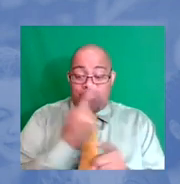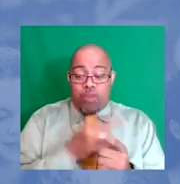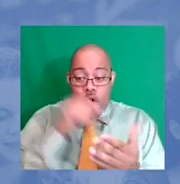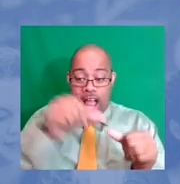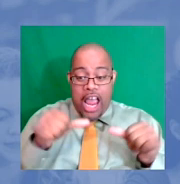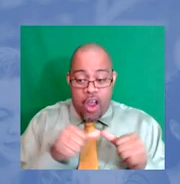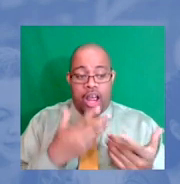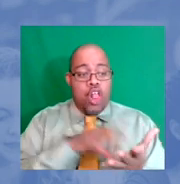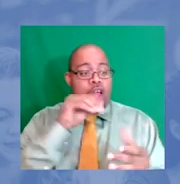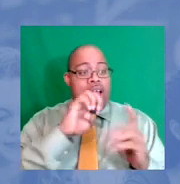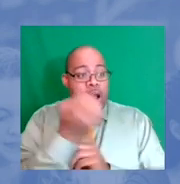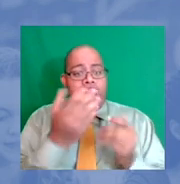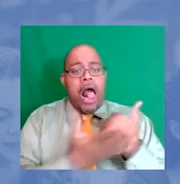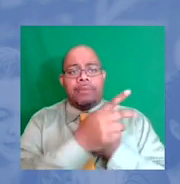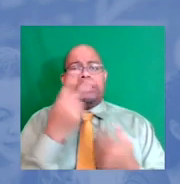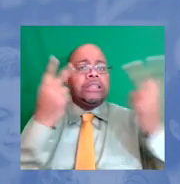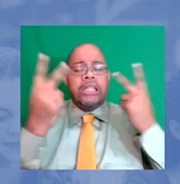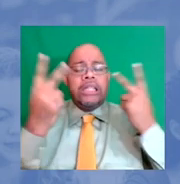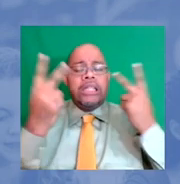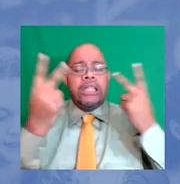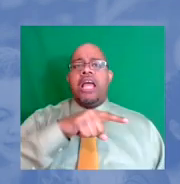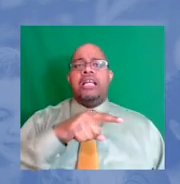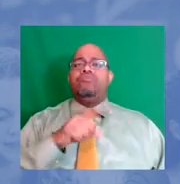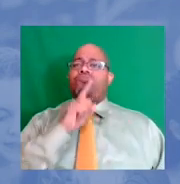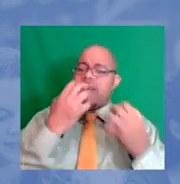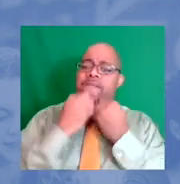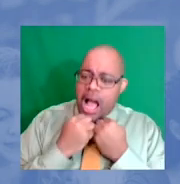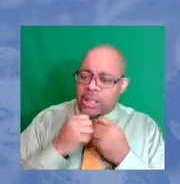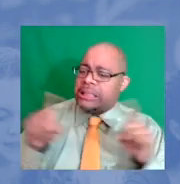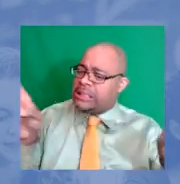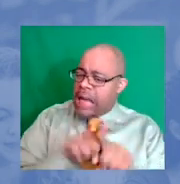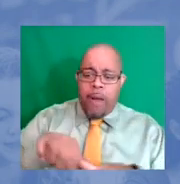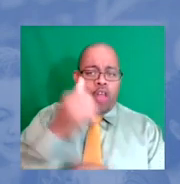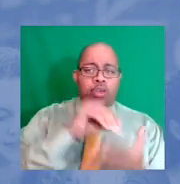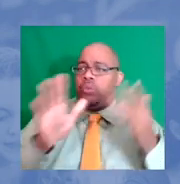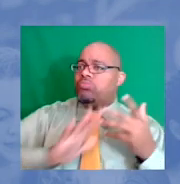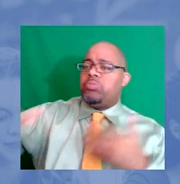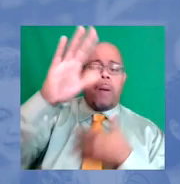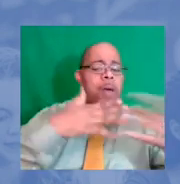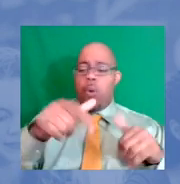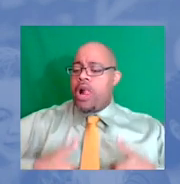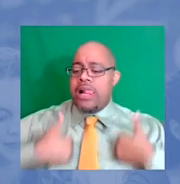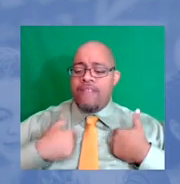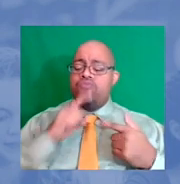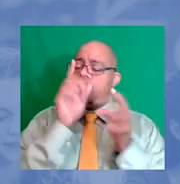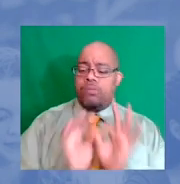SEE THAT THEY ARE JUST AS VALUED AS ANY OTHER STUDENT FROM ACROSS TOWN. SO IT'S SO CRITICAL. OUR STUDENTS SEE IT, OUR FAMILIES SEE IT.